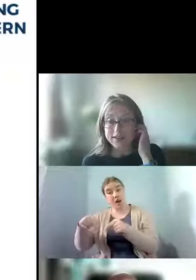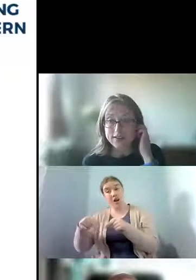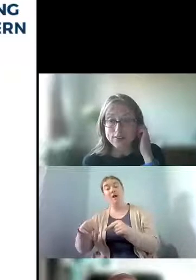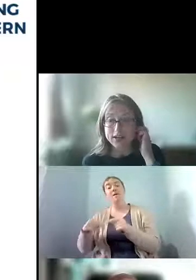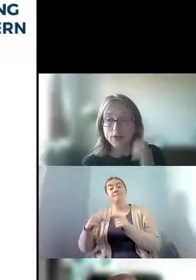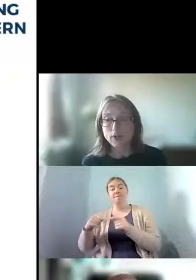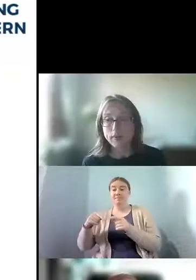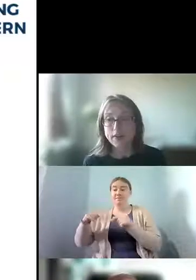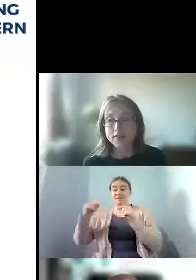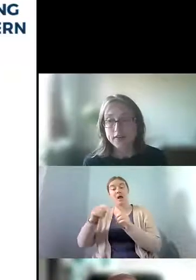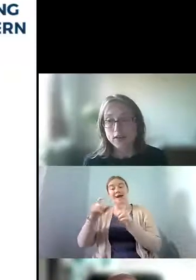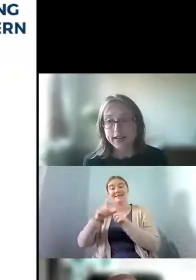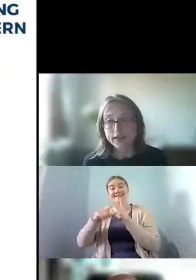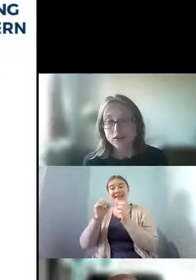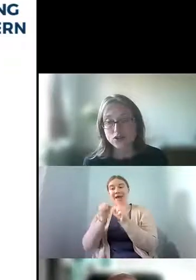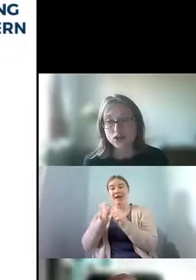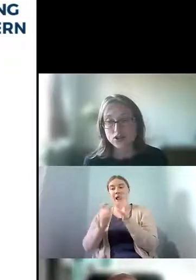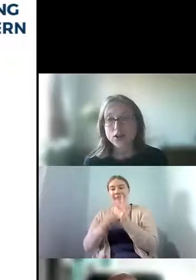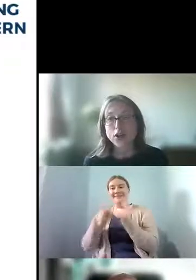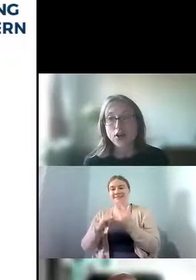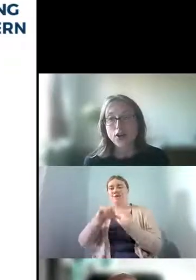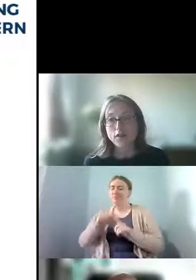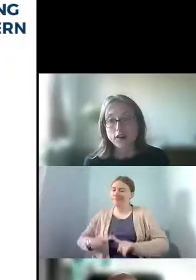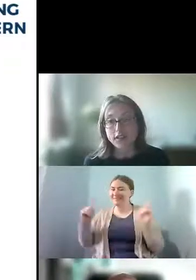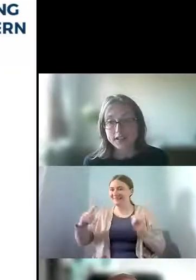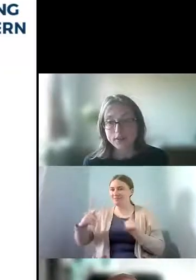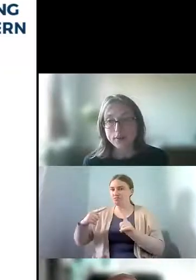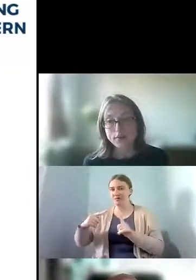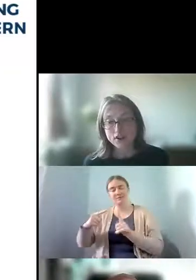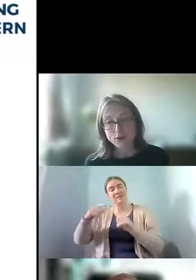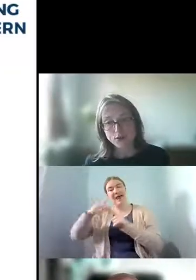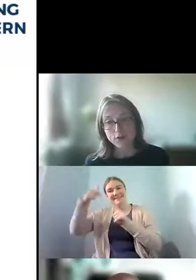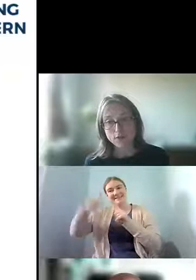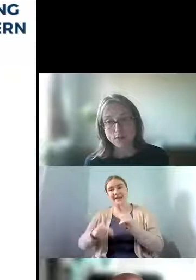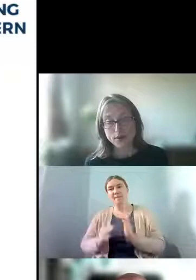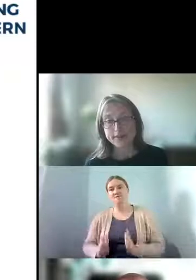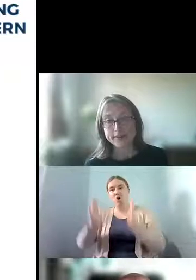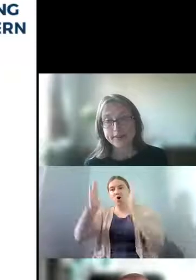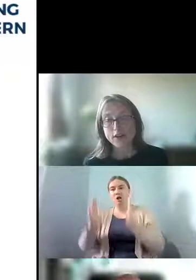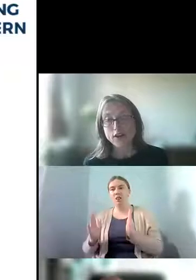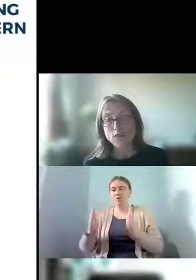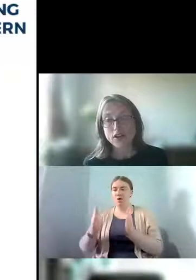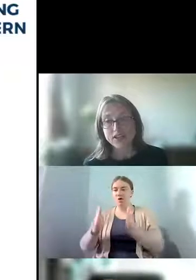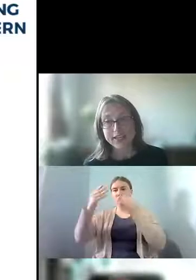explain all about the design and construction of our deep vertical slot fish passes of which diglis